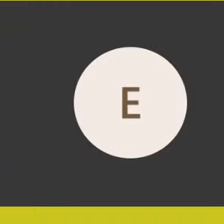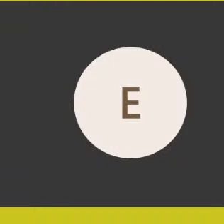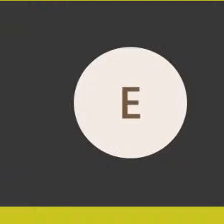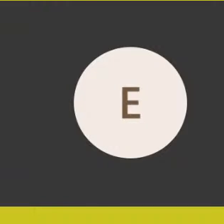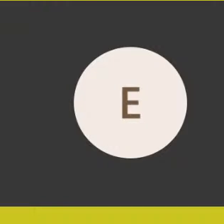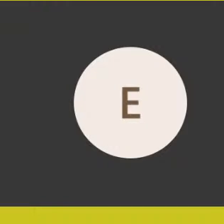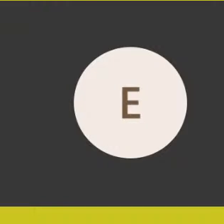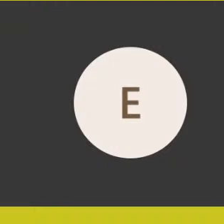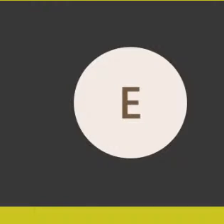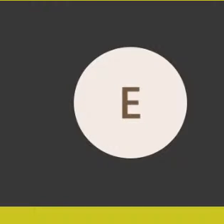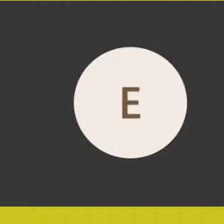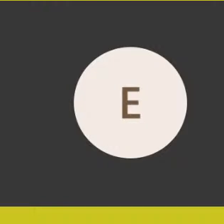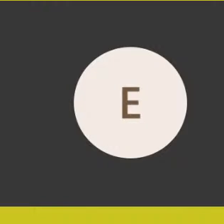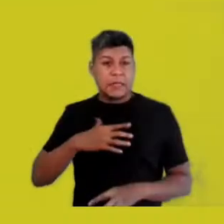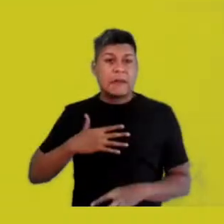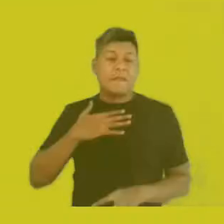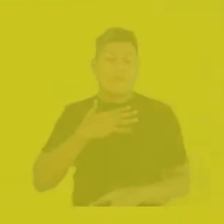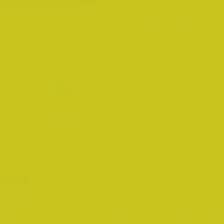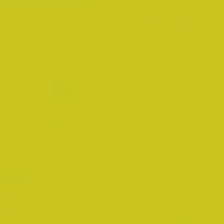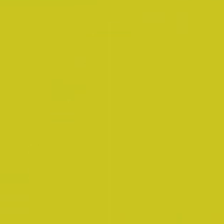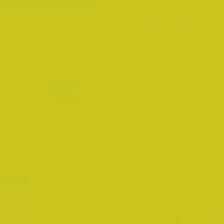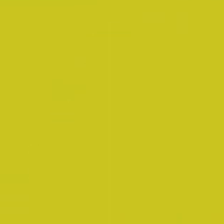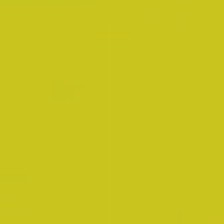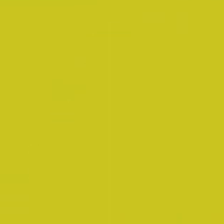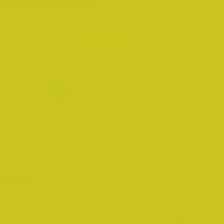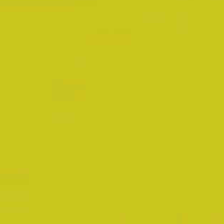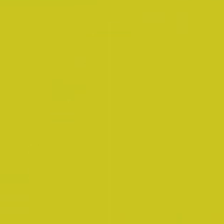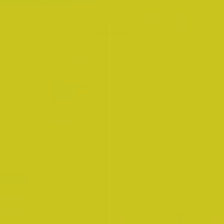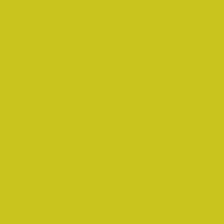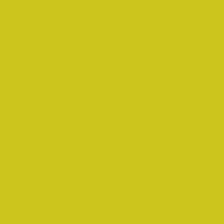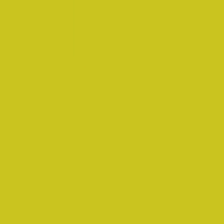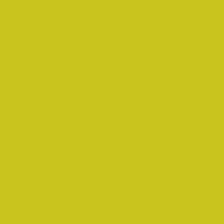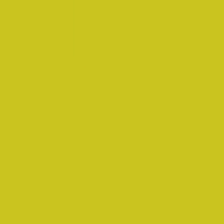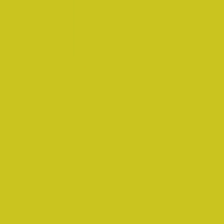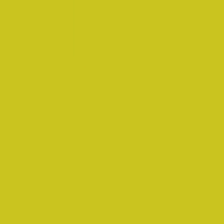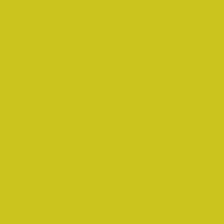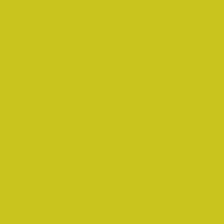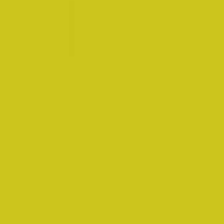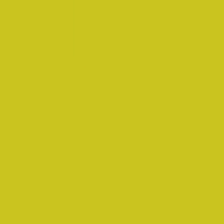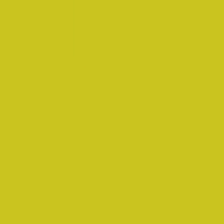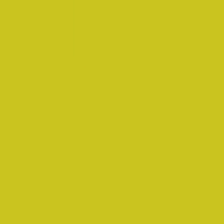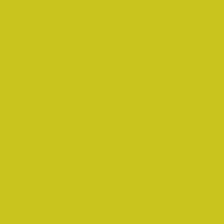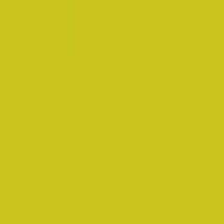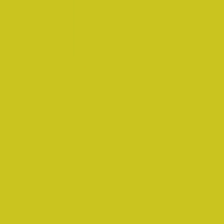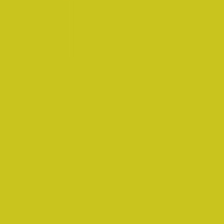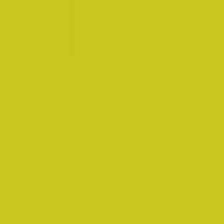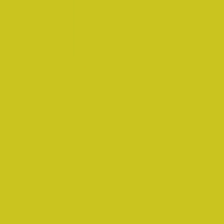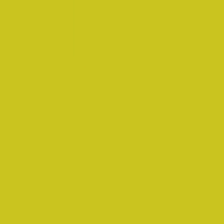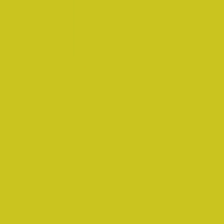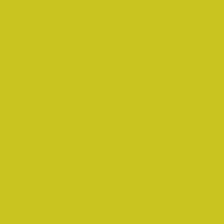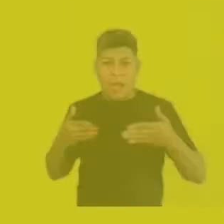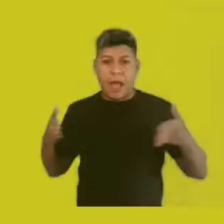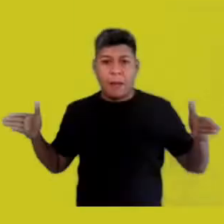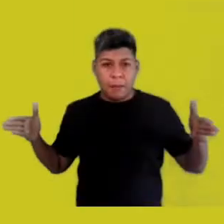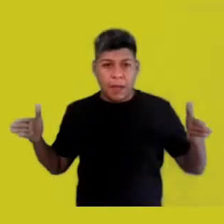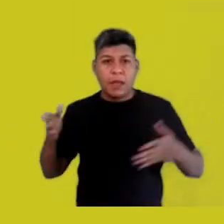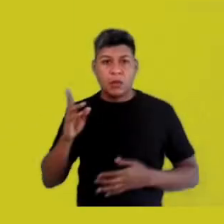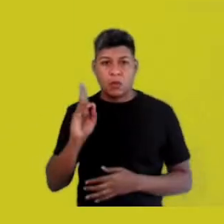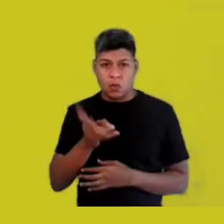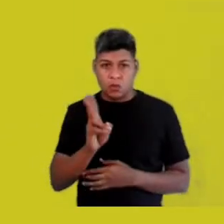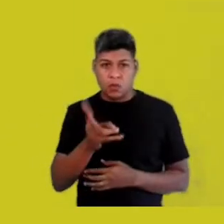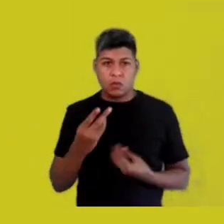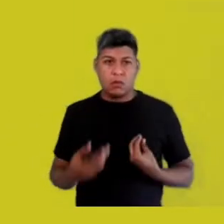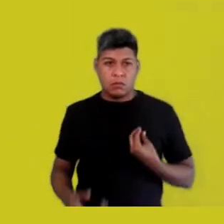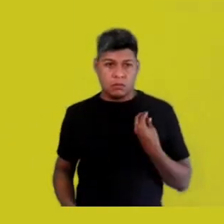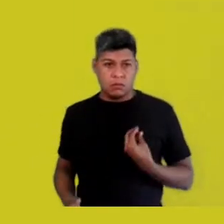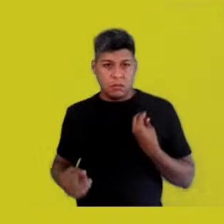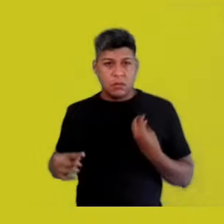we have the joy of closing this cycle, open to go on in a spiral.